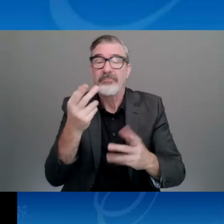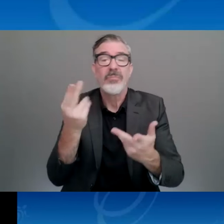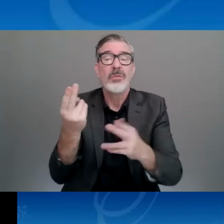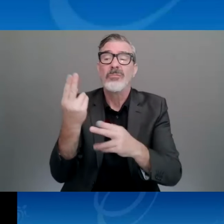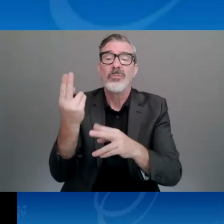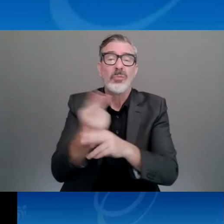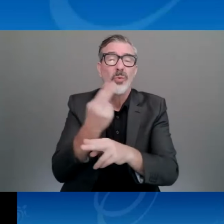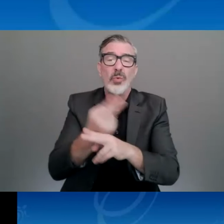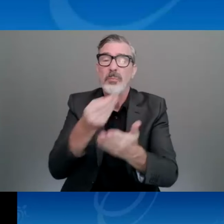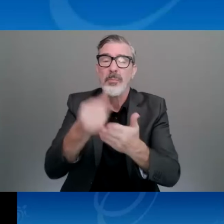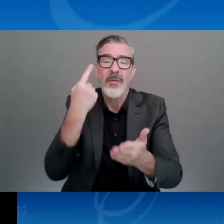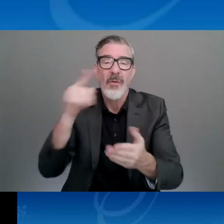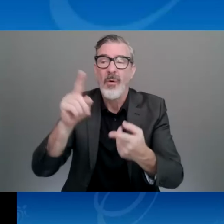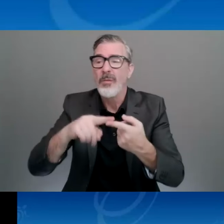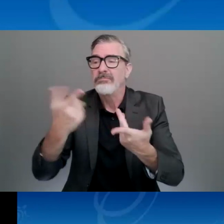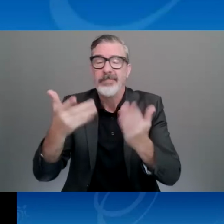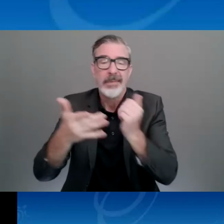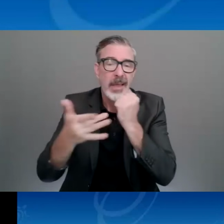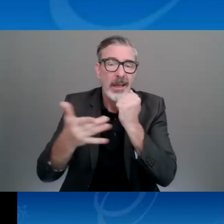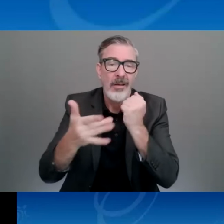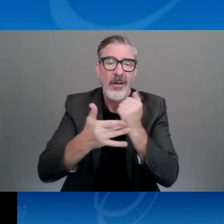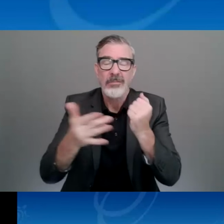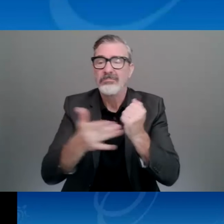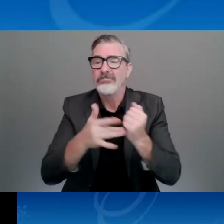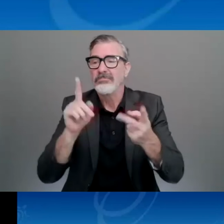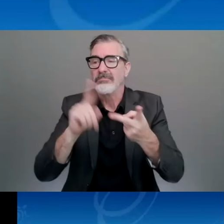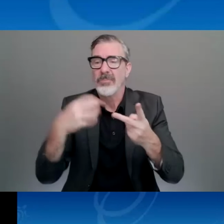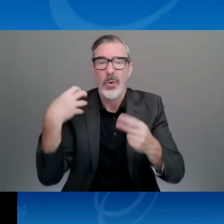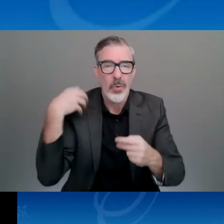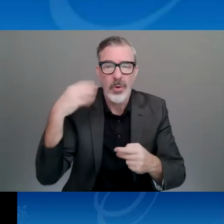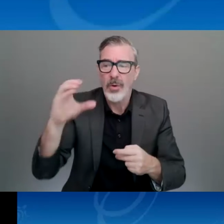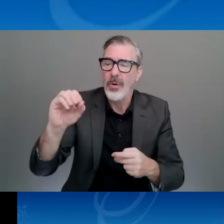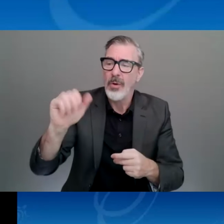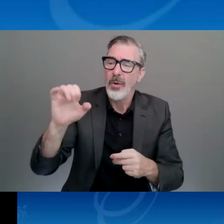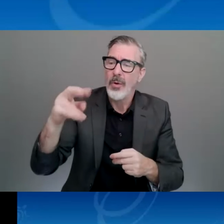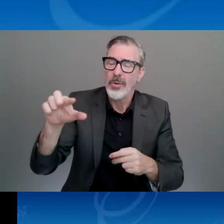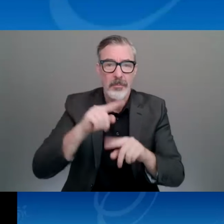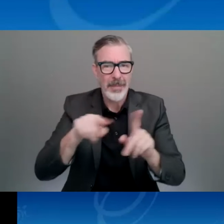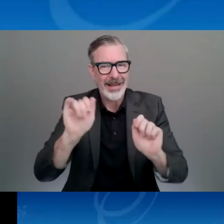and coaching can be remedied a lot quicker. And then we get into the conversation.